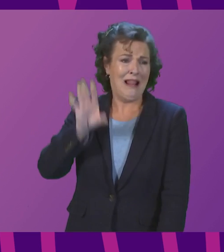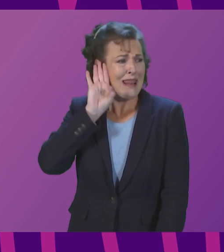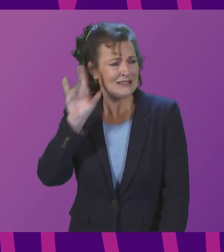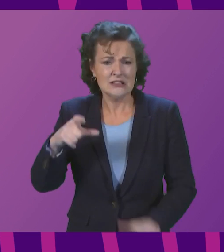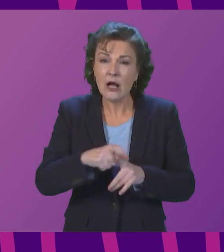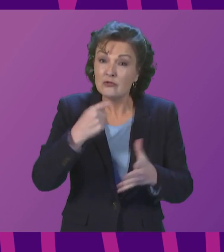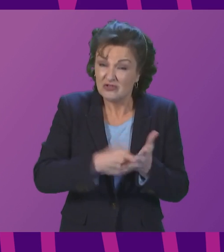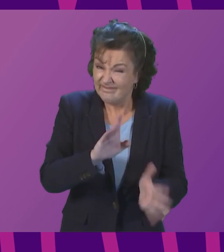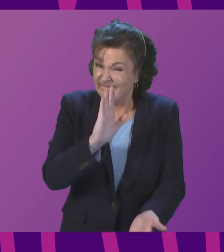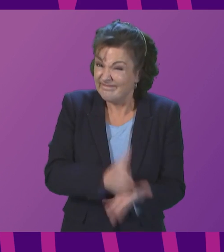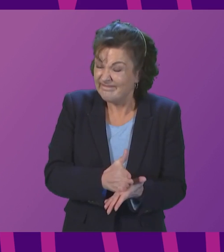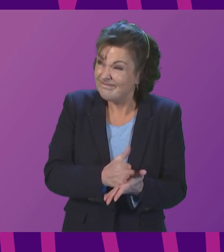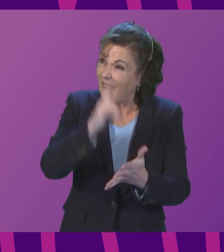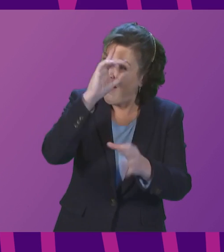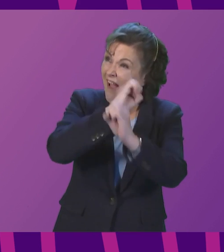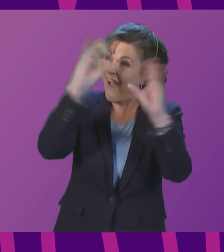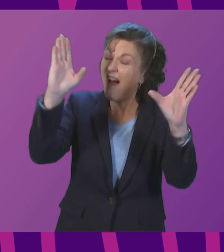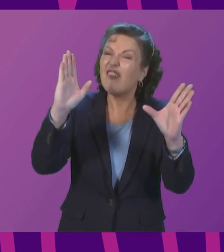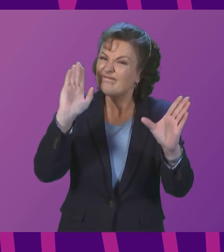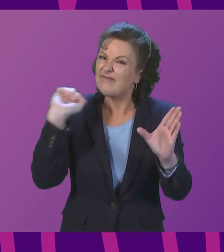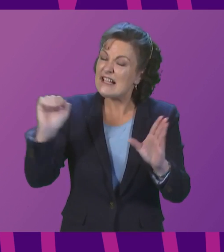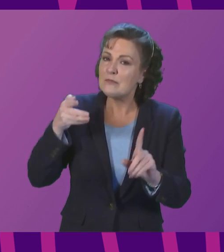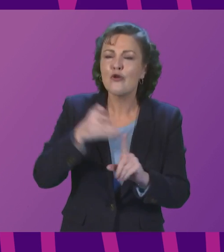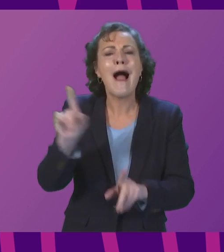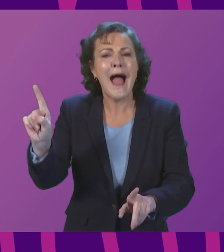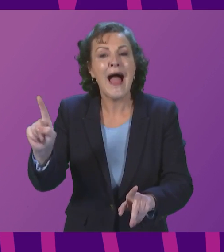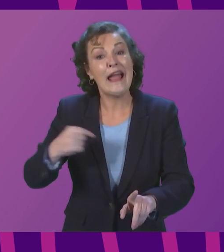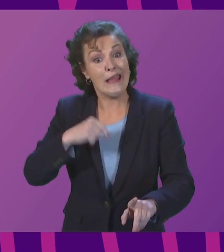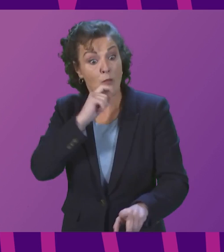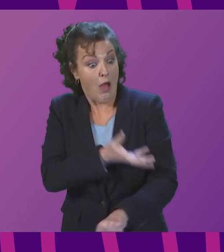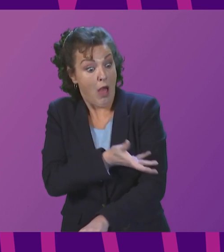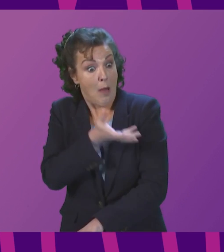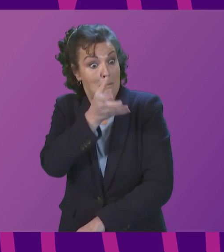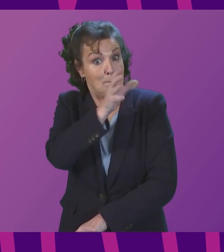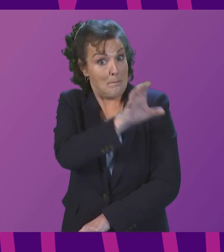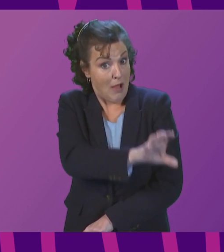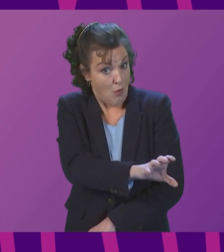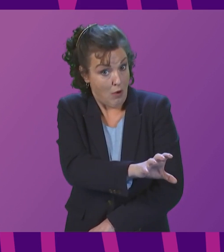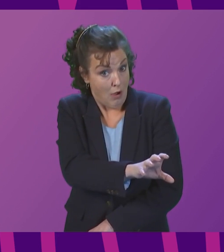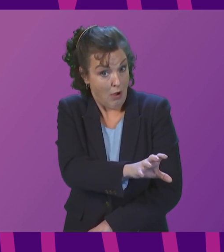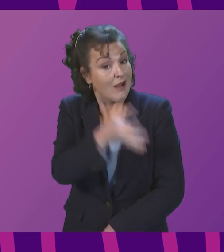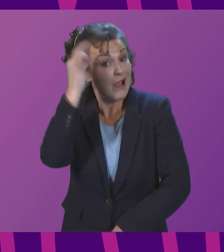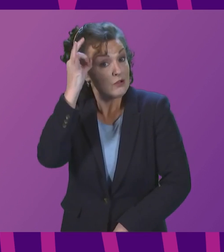it is quite clear what his approach is. He will empower local authorities—if he ever gets the chance, which I humbly suggest